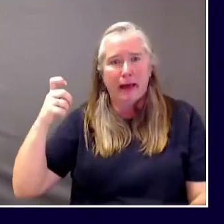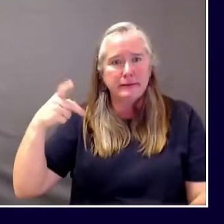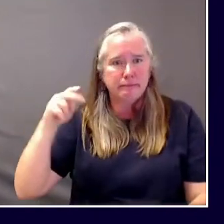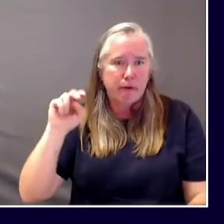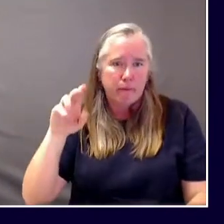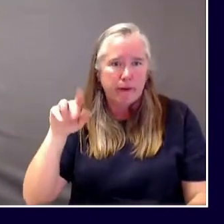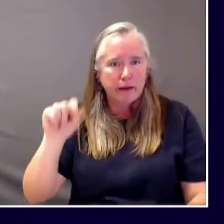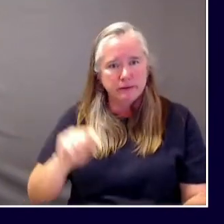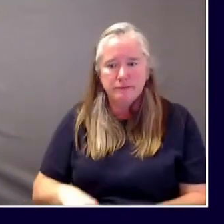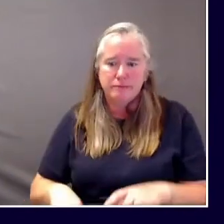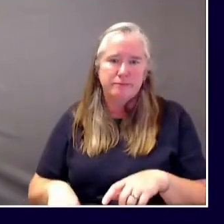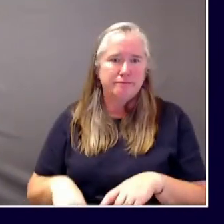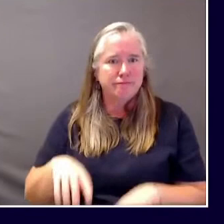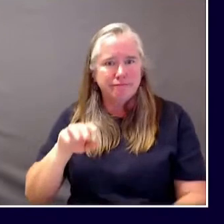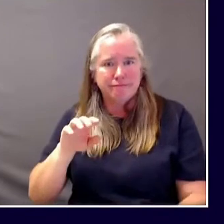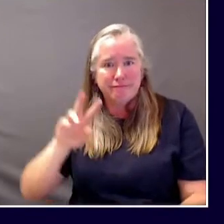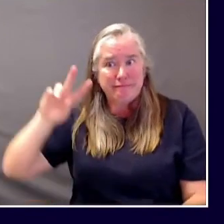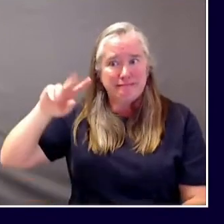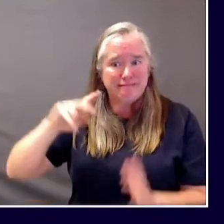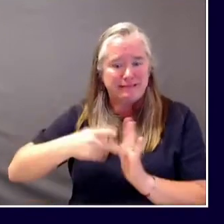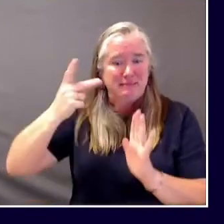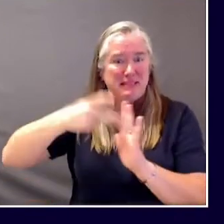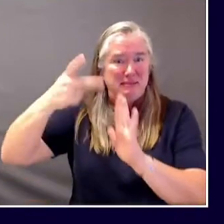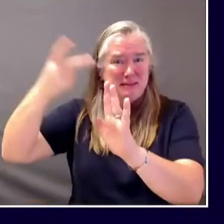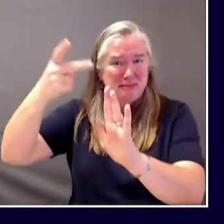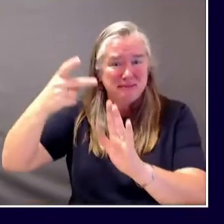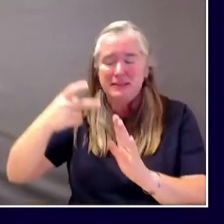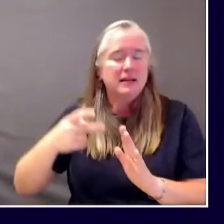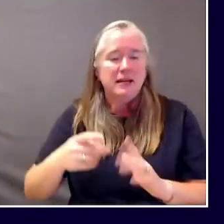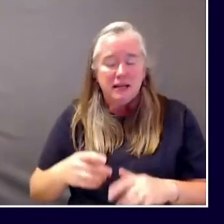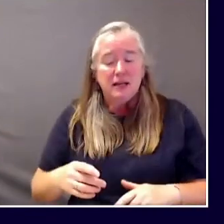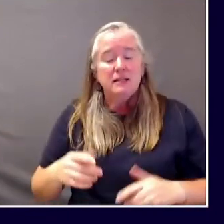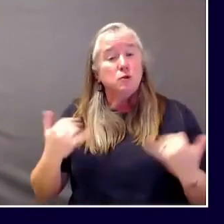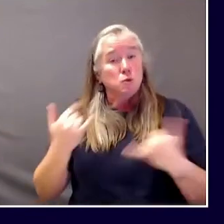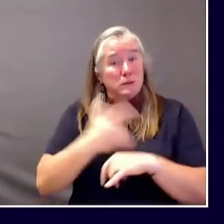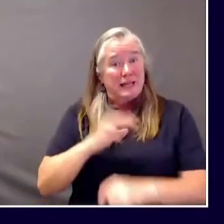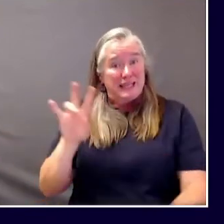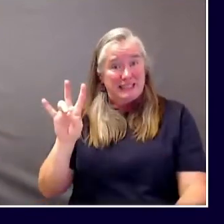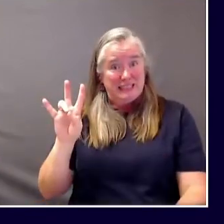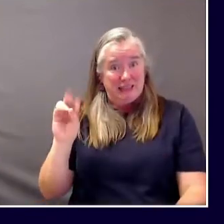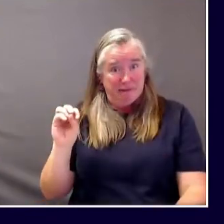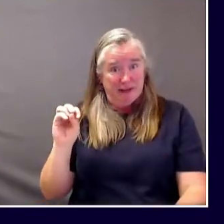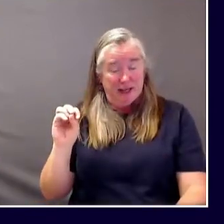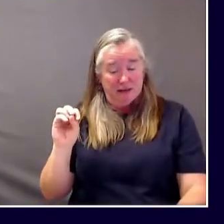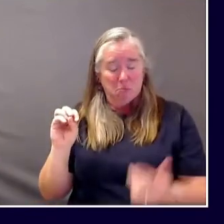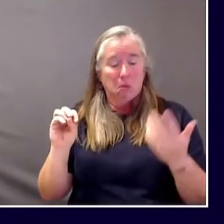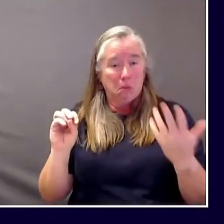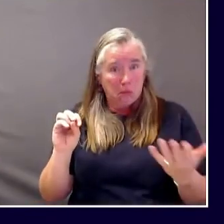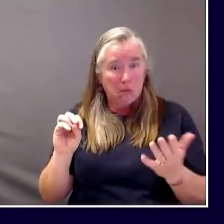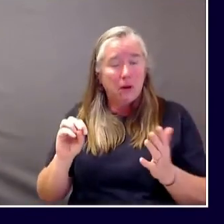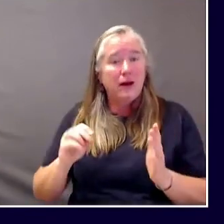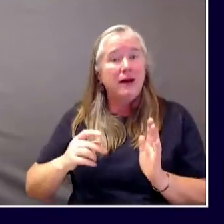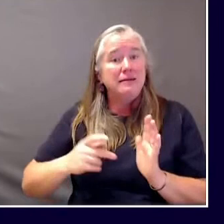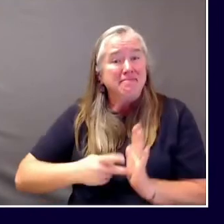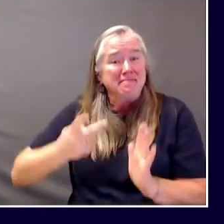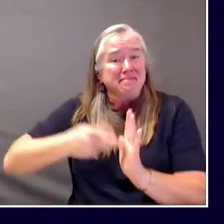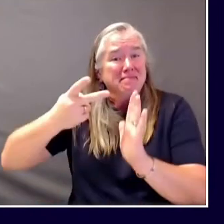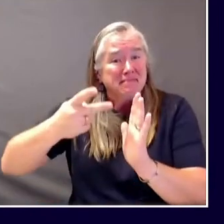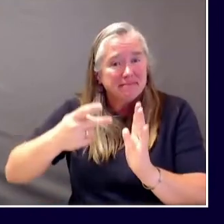terms is that the seventy or so